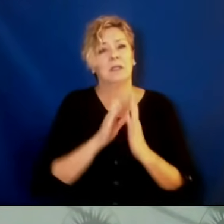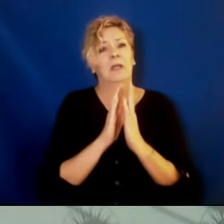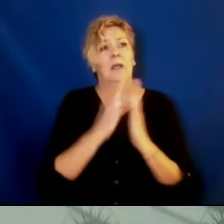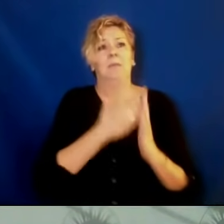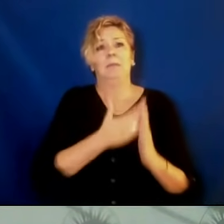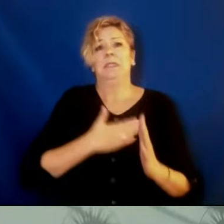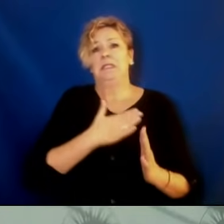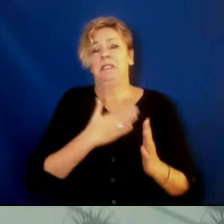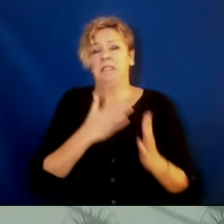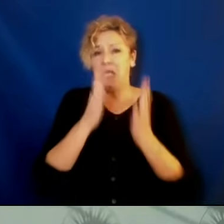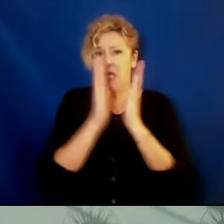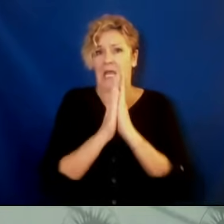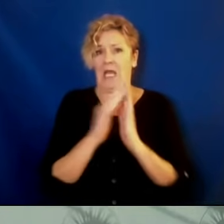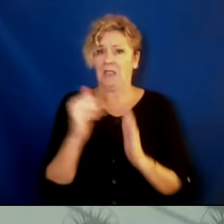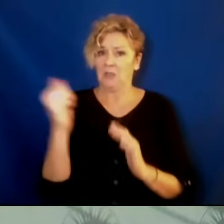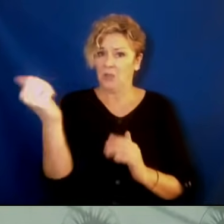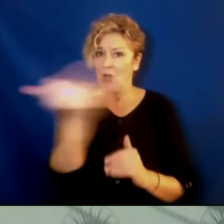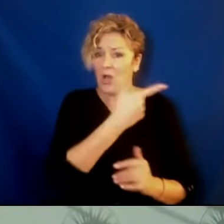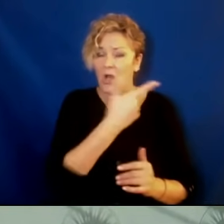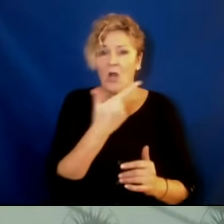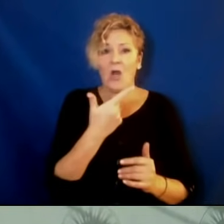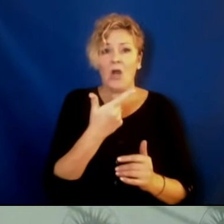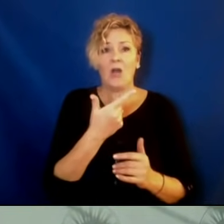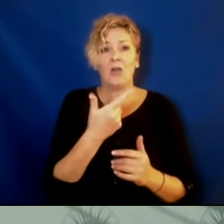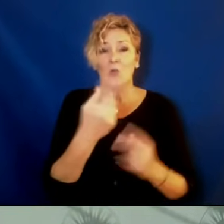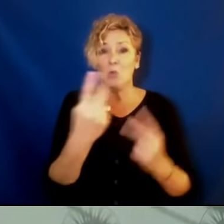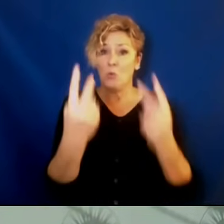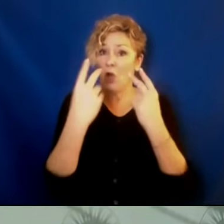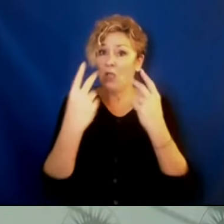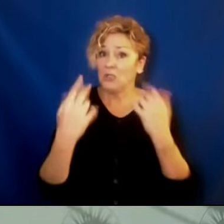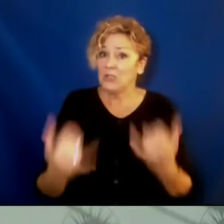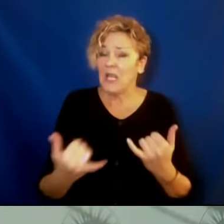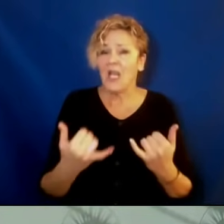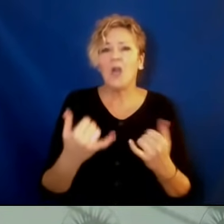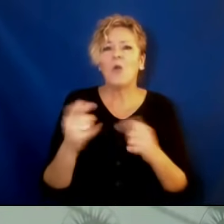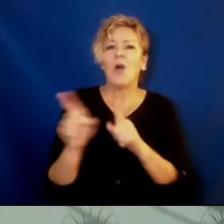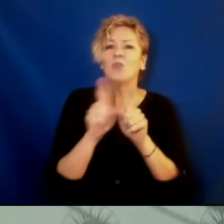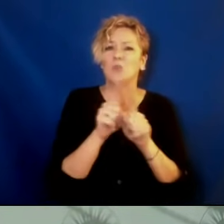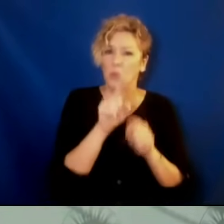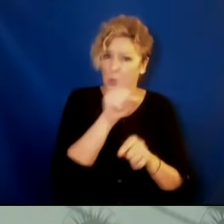public health officials. Part of the way we do that is to follow the